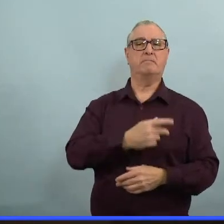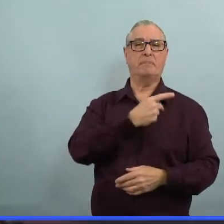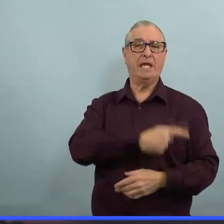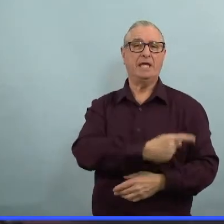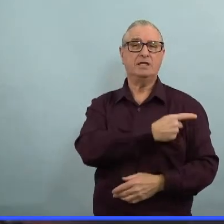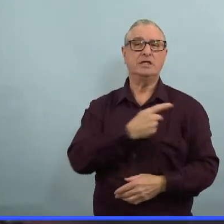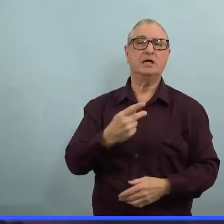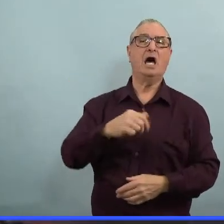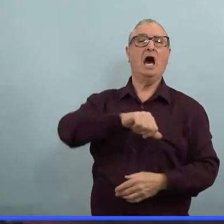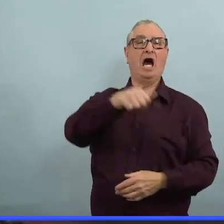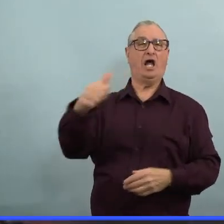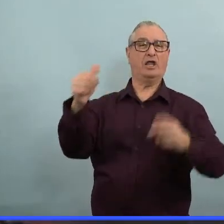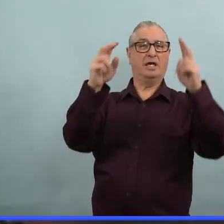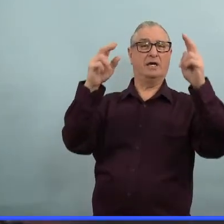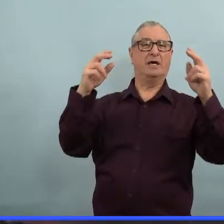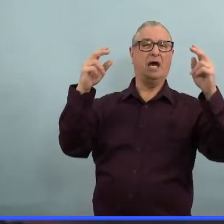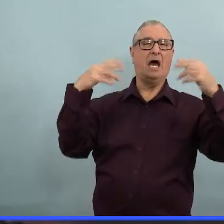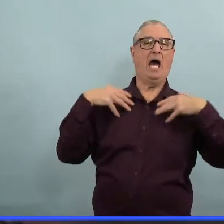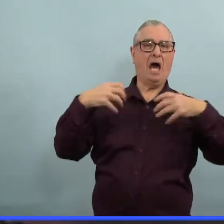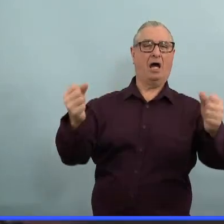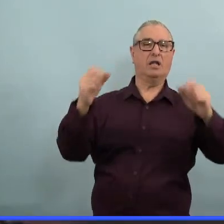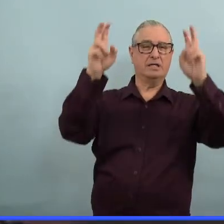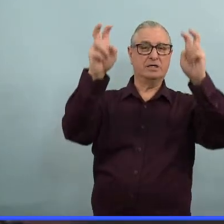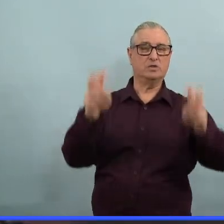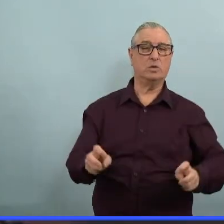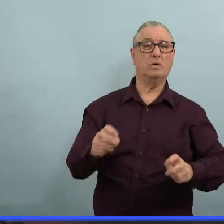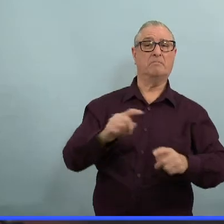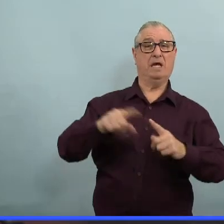i think there's i mean there's certainly strained healthcare system for lots of reasons right as